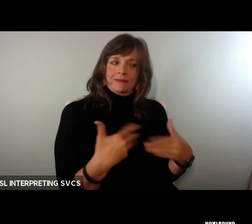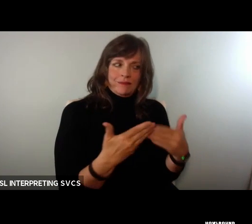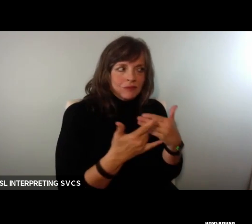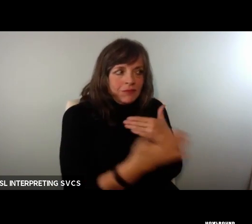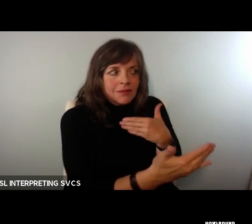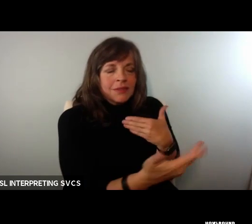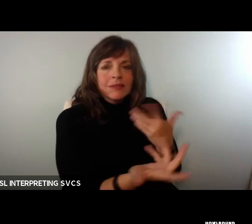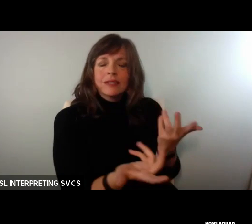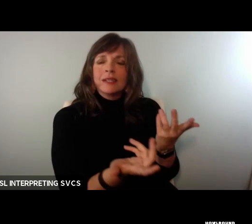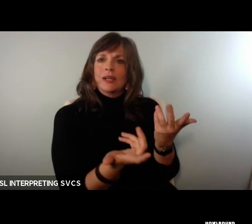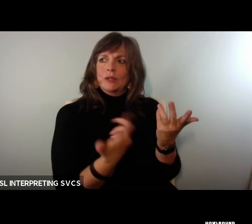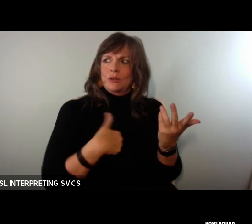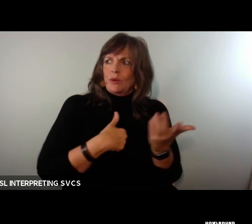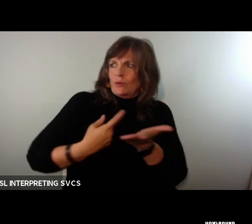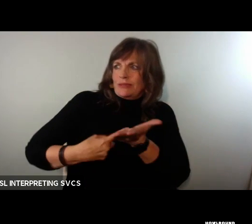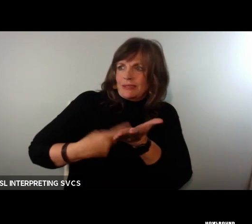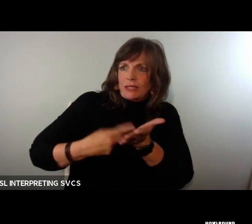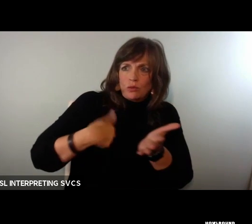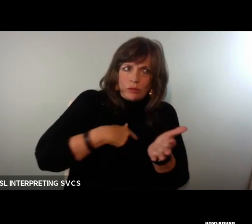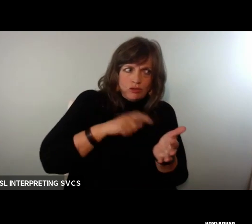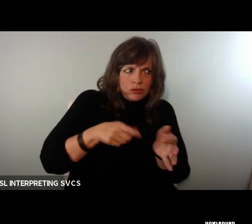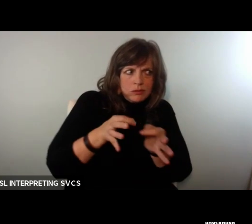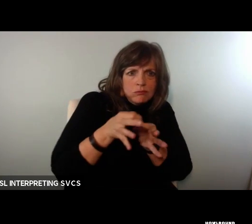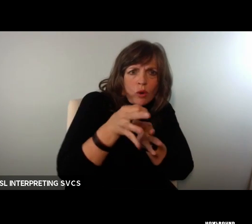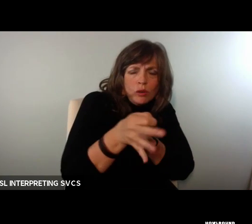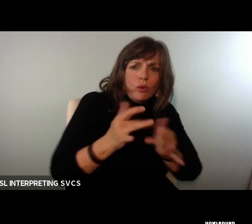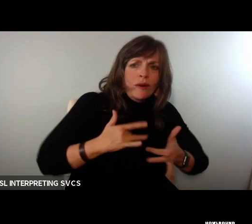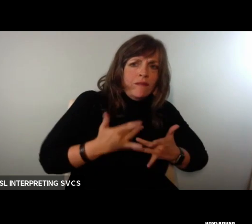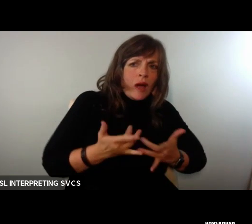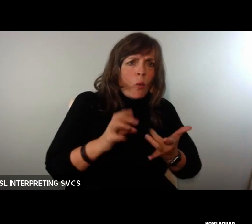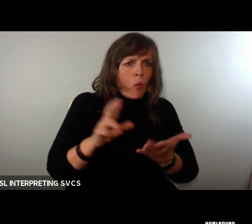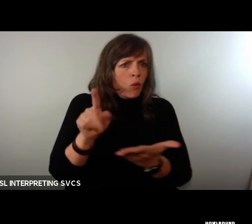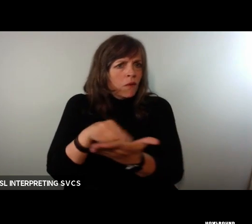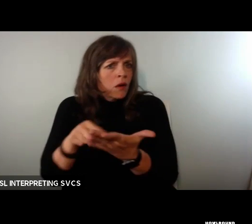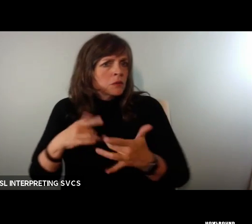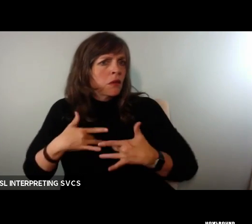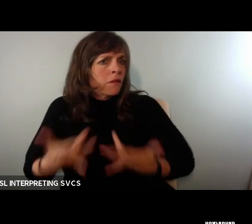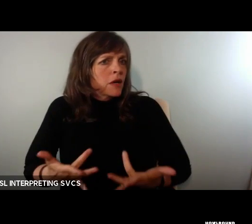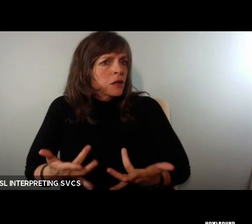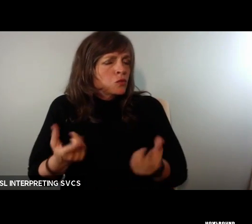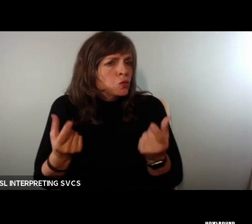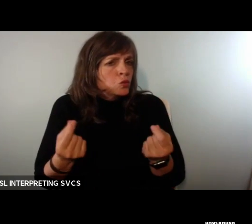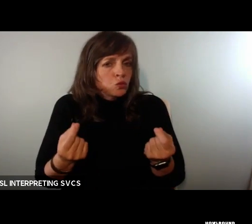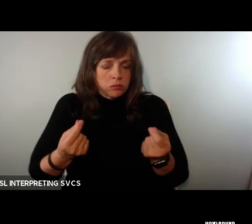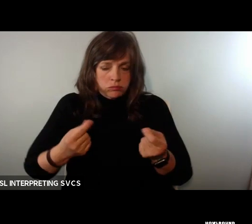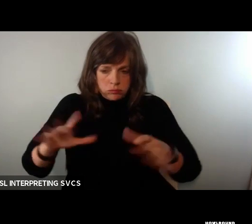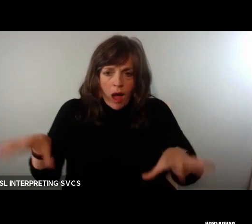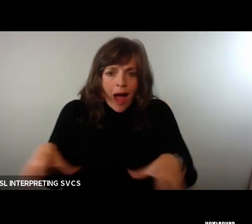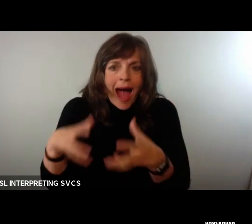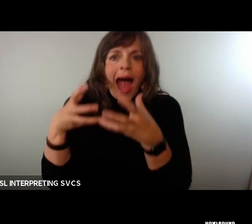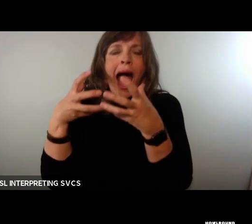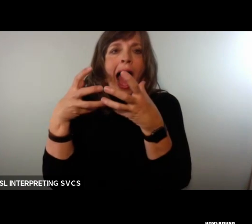they should be postponing events, canceling events, and we're now trying to make decisions